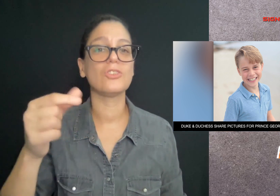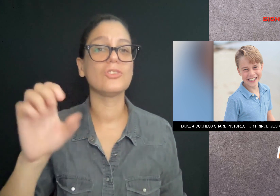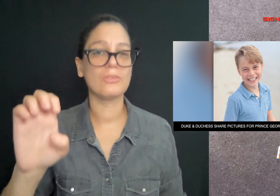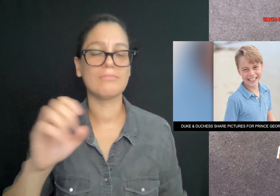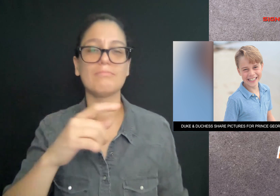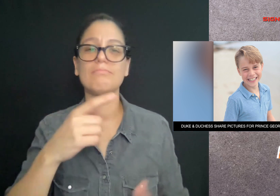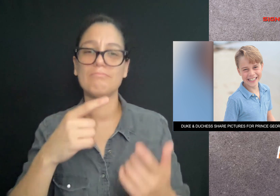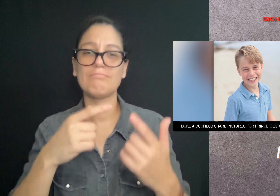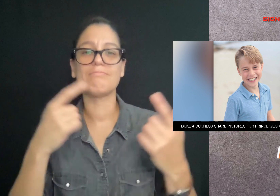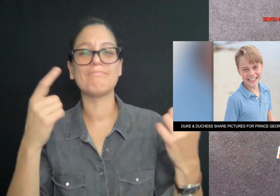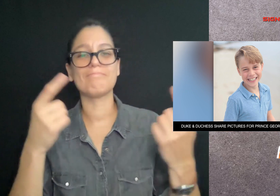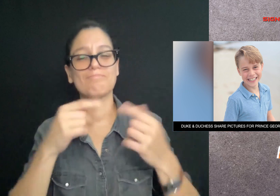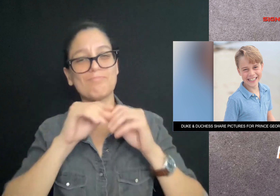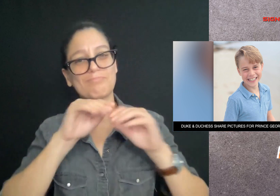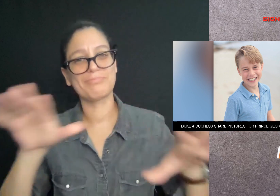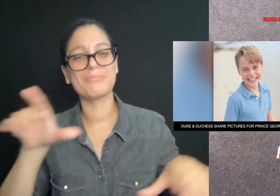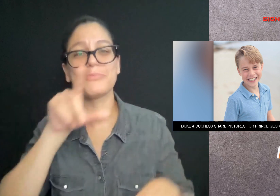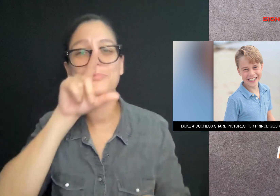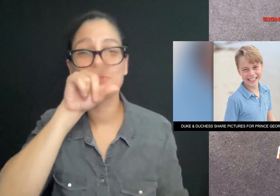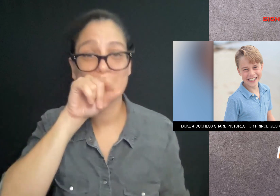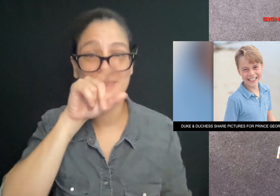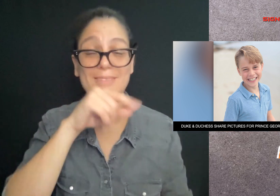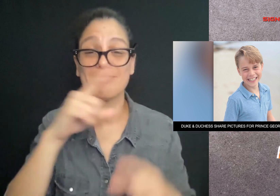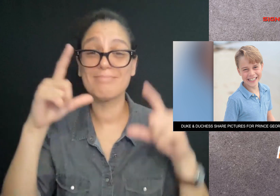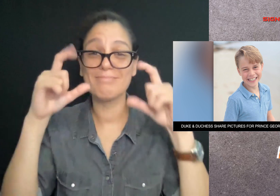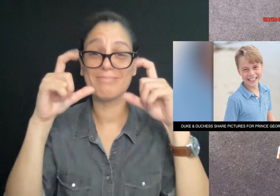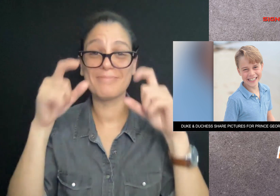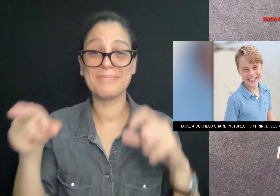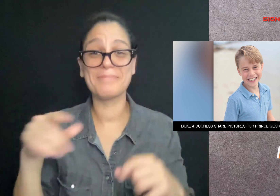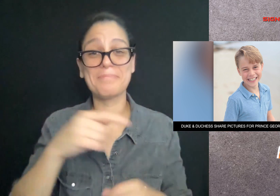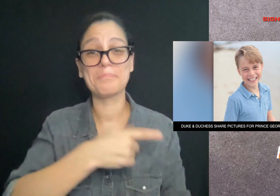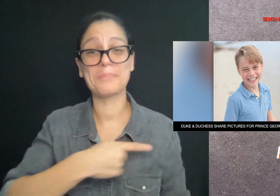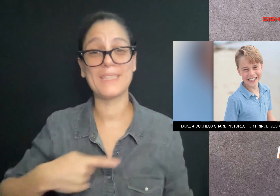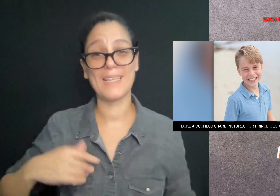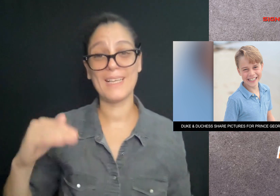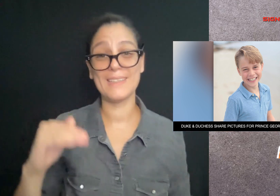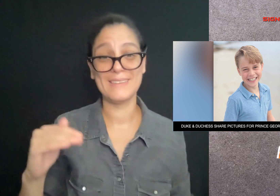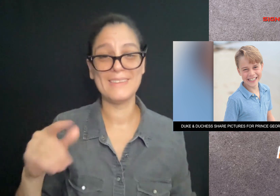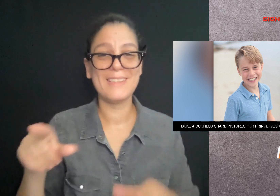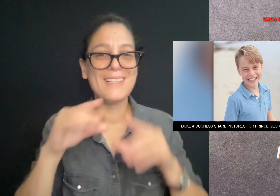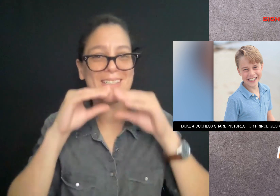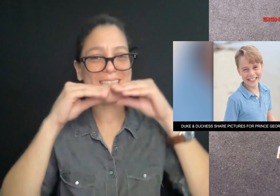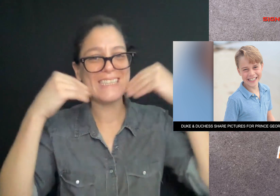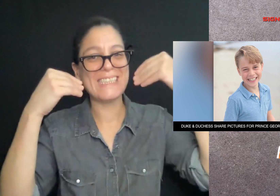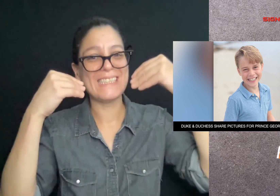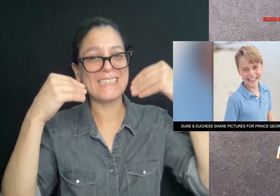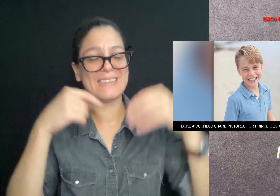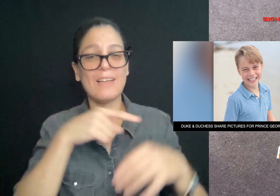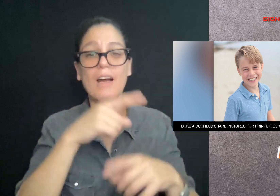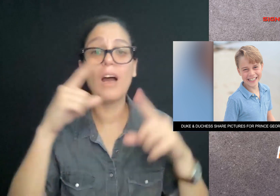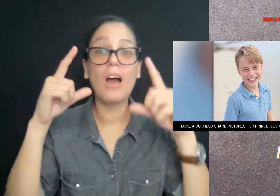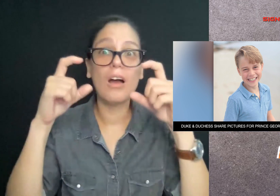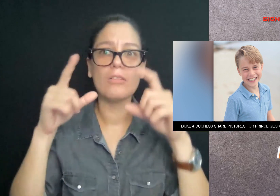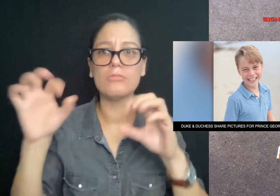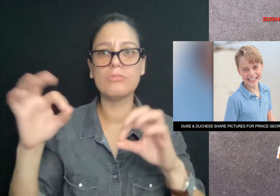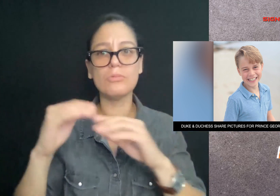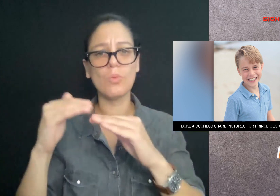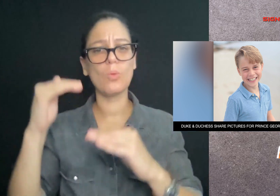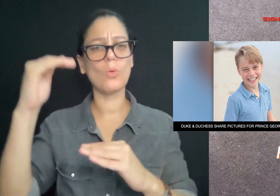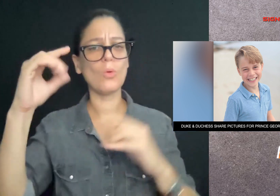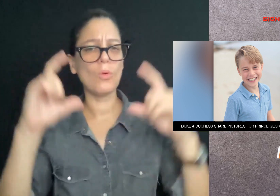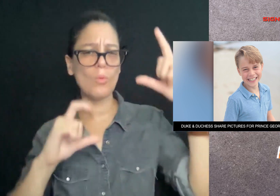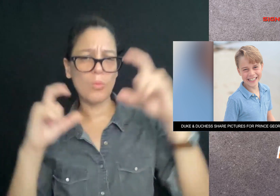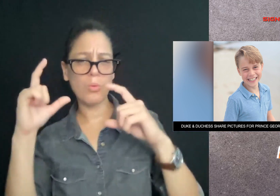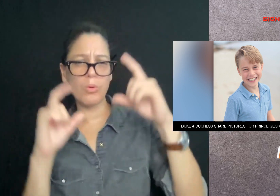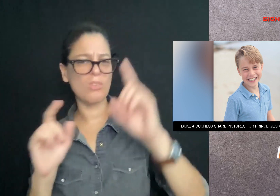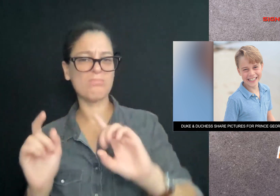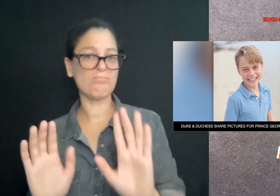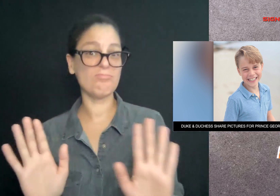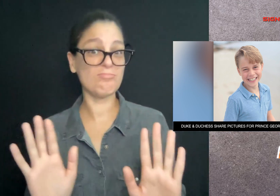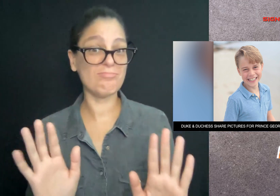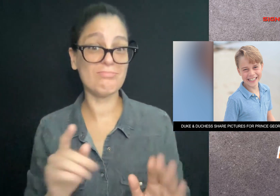celebrated by tweeting out pictures of the prince flashing a big grin they were not professional